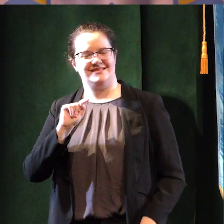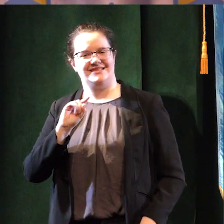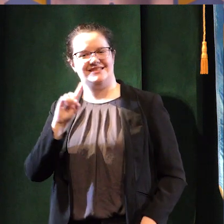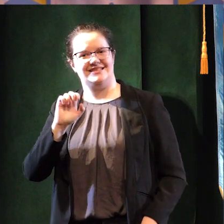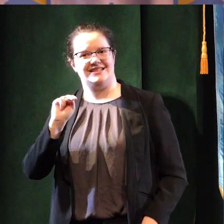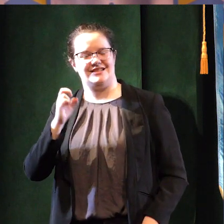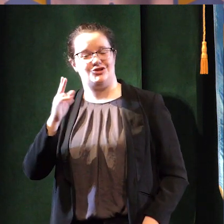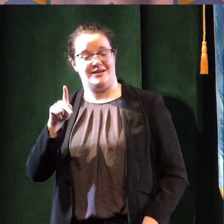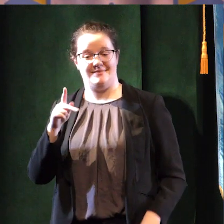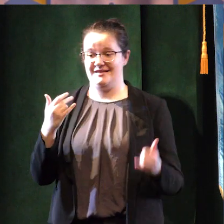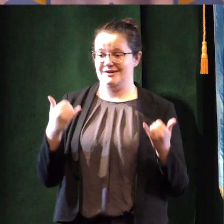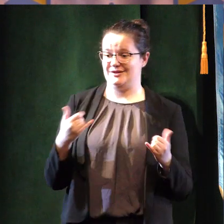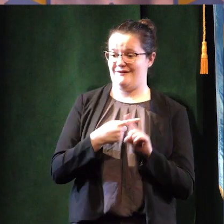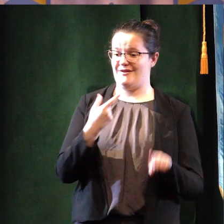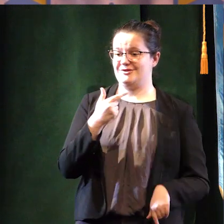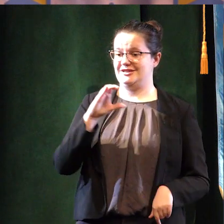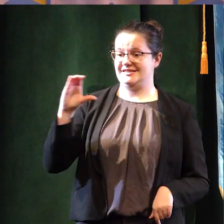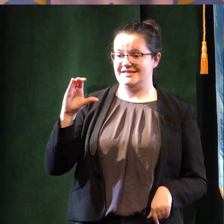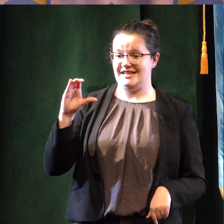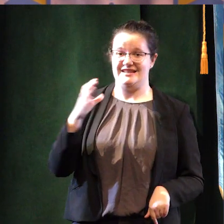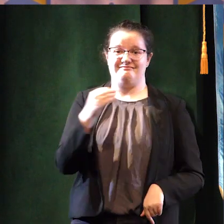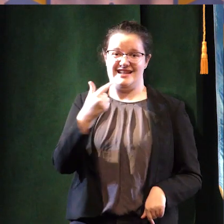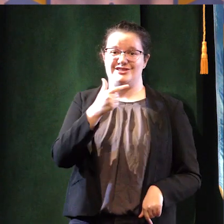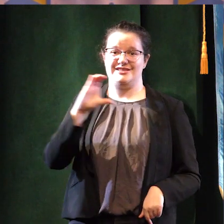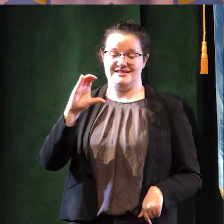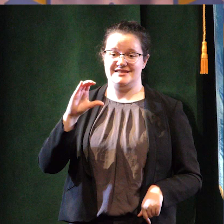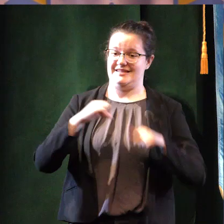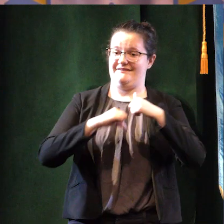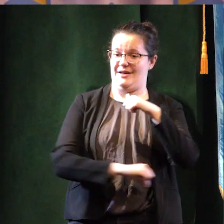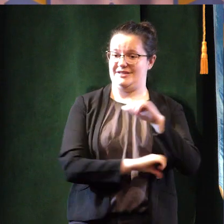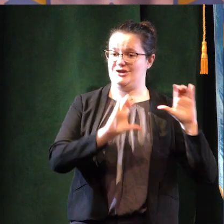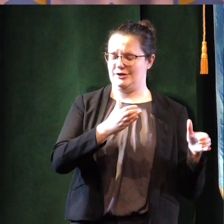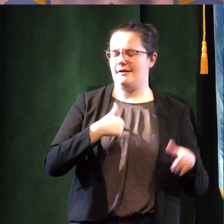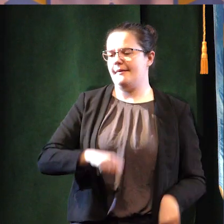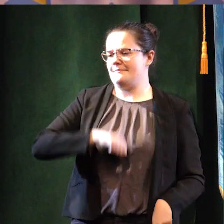Genesee Community College Foundation I am proud to present the 2020 Alpha medal